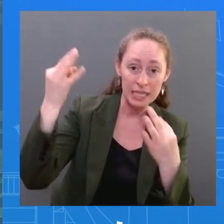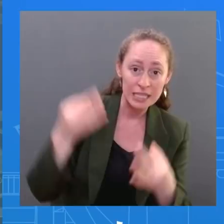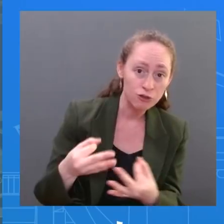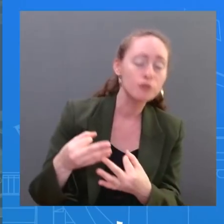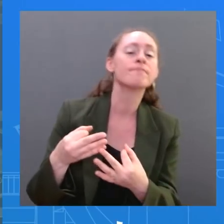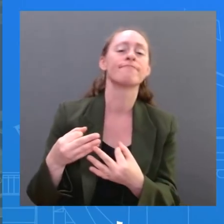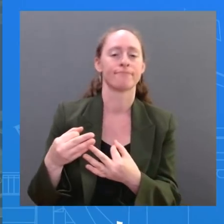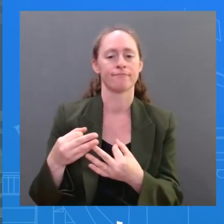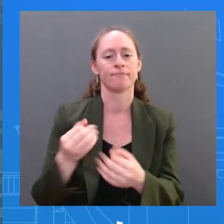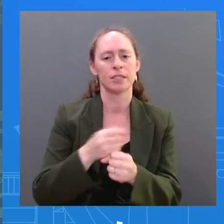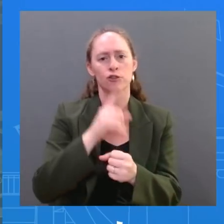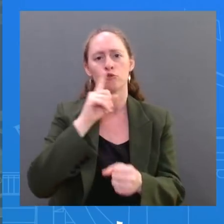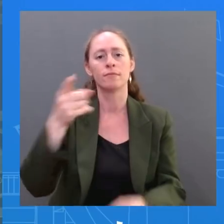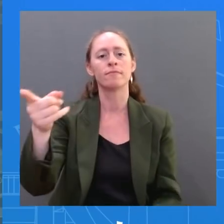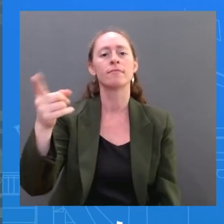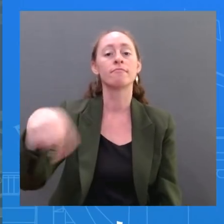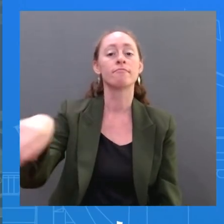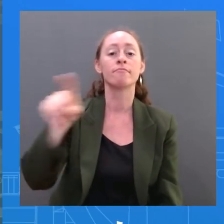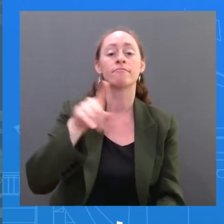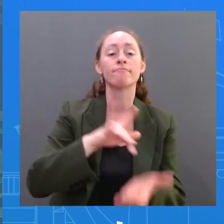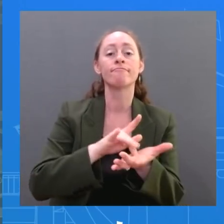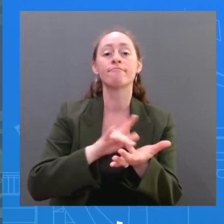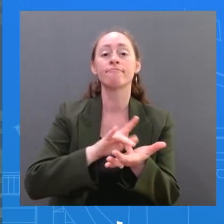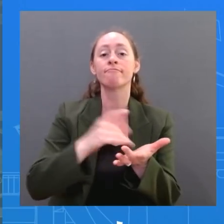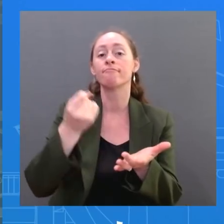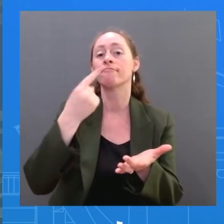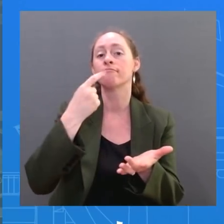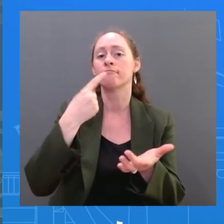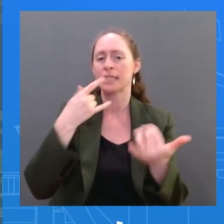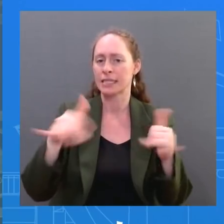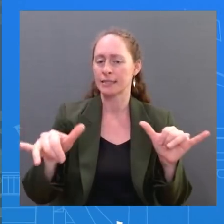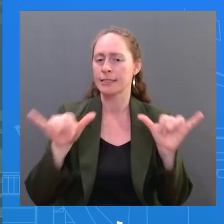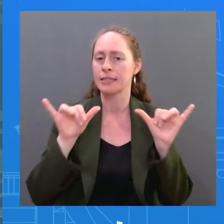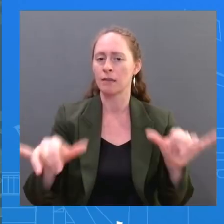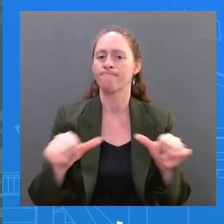because that is so incredibly important for women who are looking to have abortion;